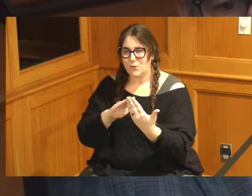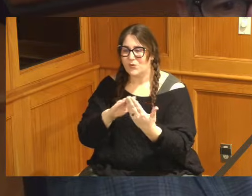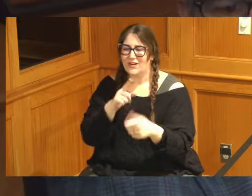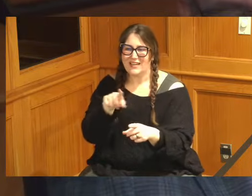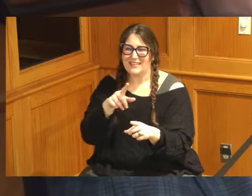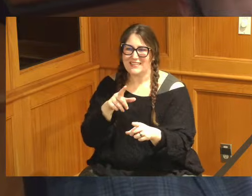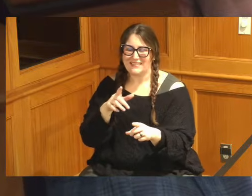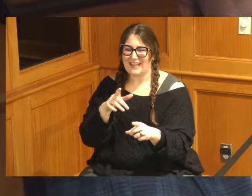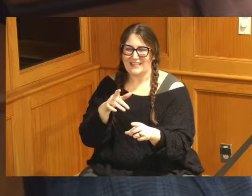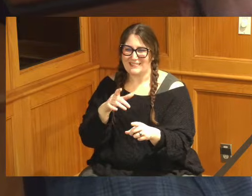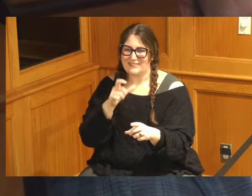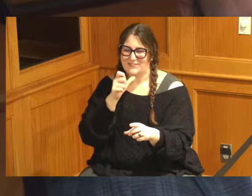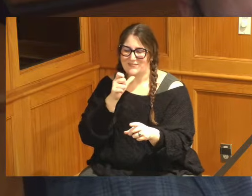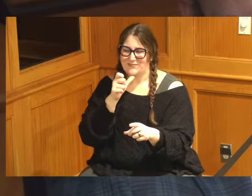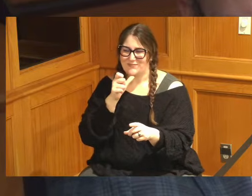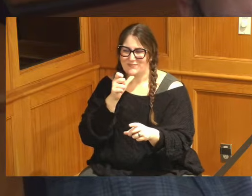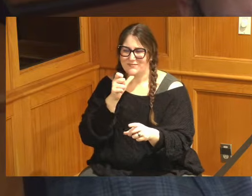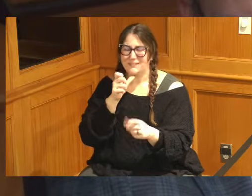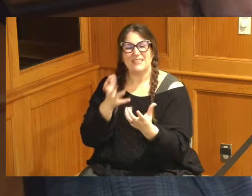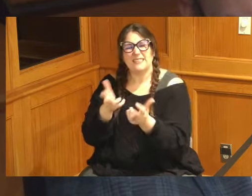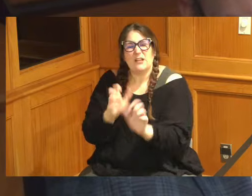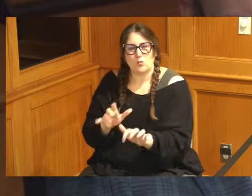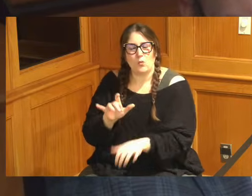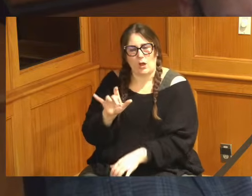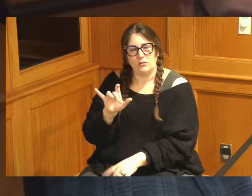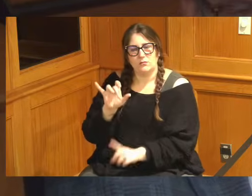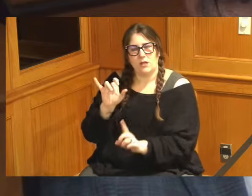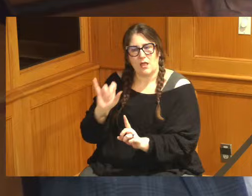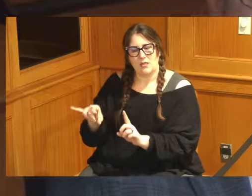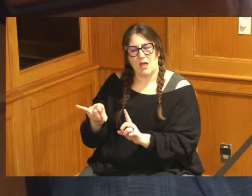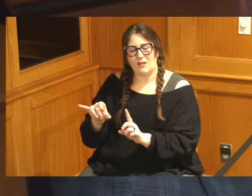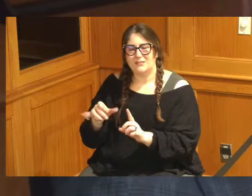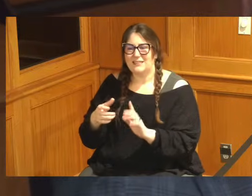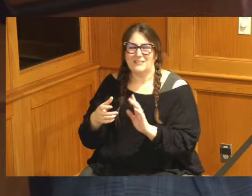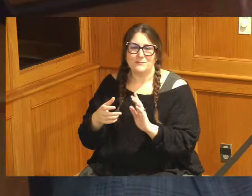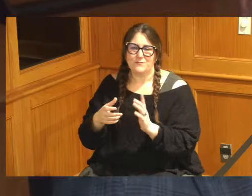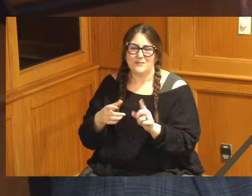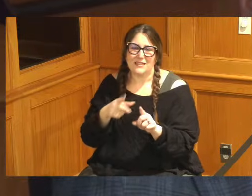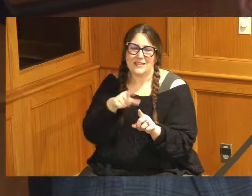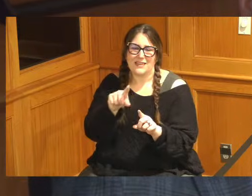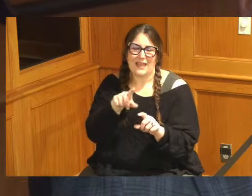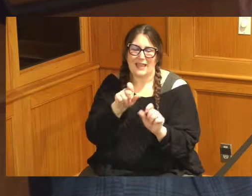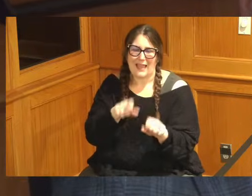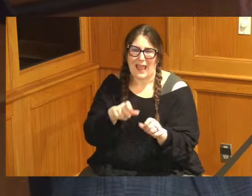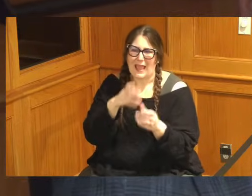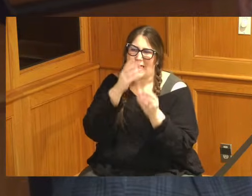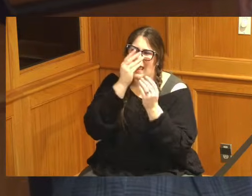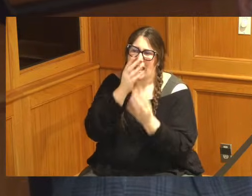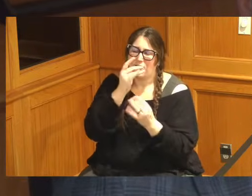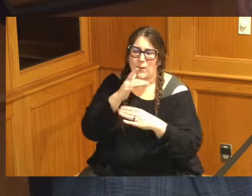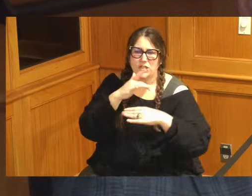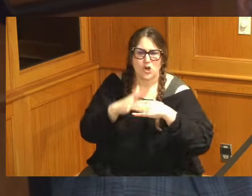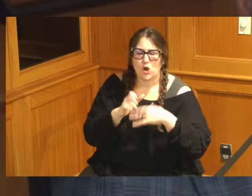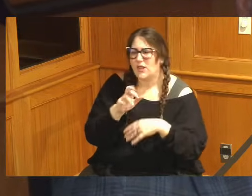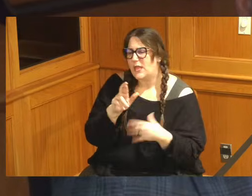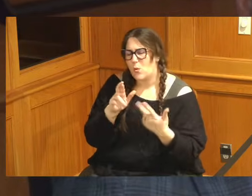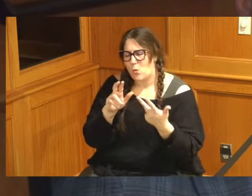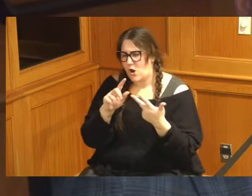those projects. And whether that is a matter of them not having information early on or being kind